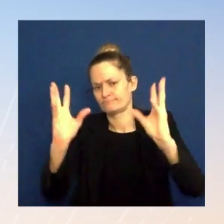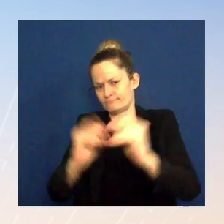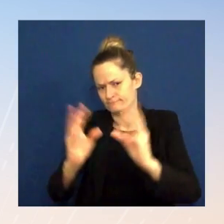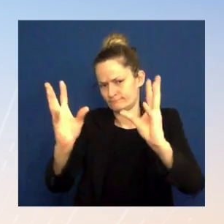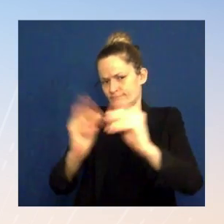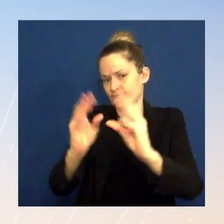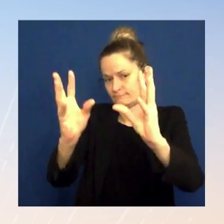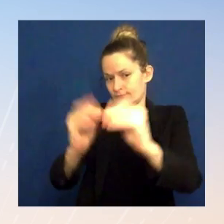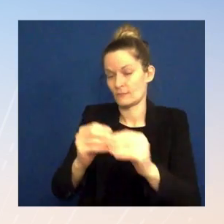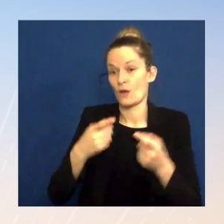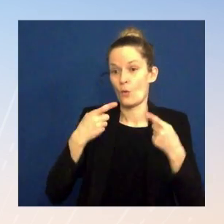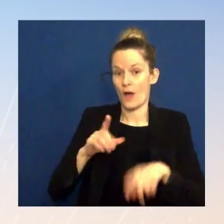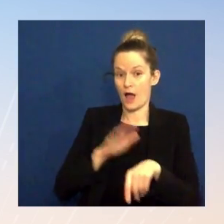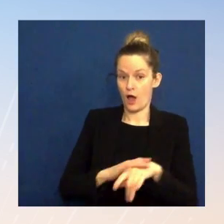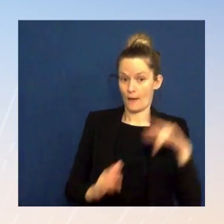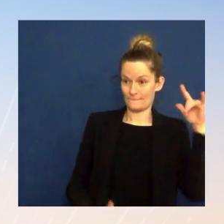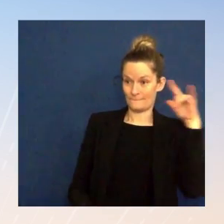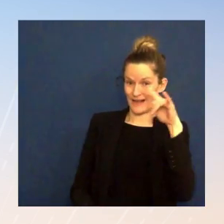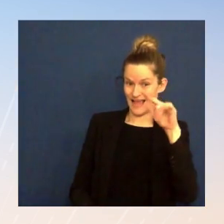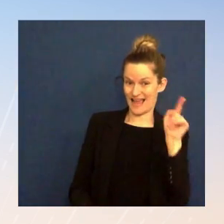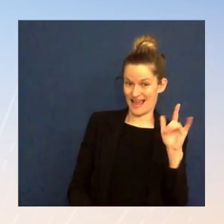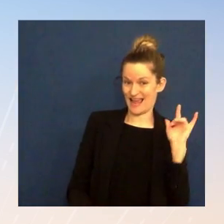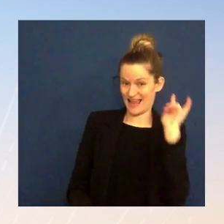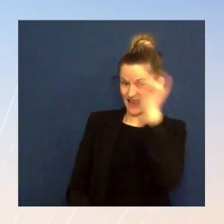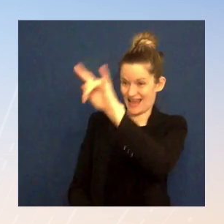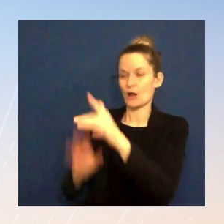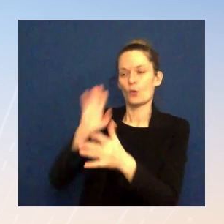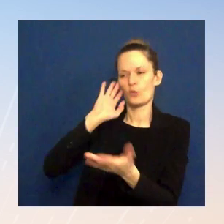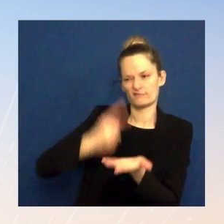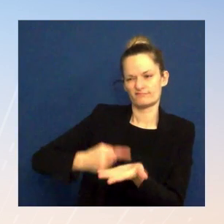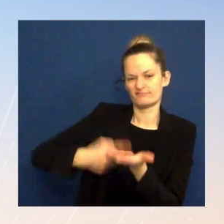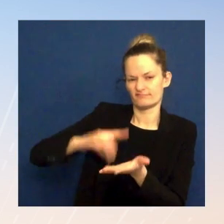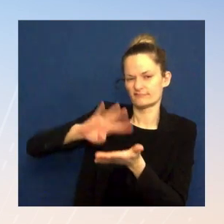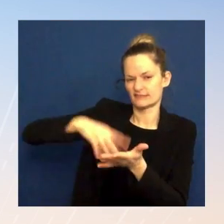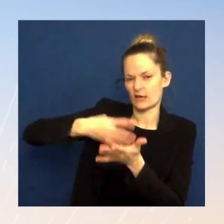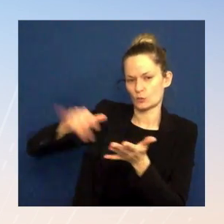The Press: Jen, thank you so much. I'm wondering what more you can tell us about the President's visit with the Pope.